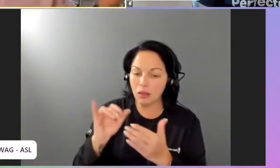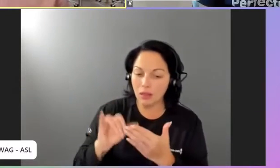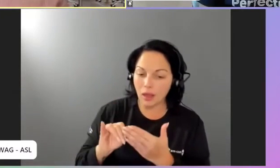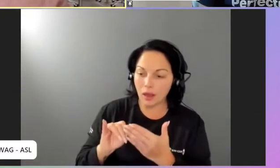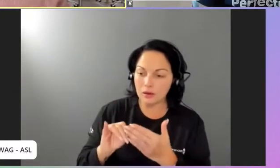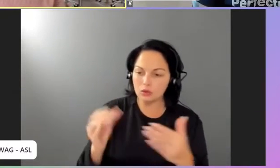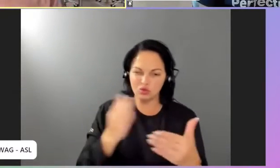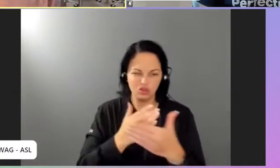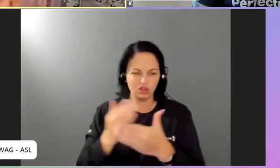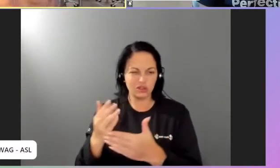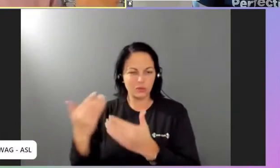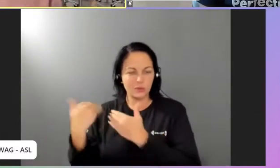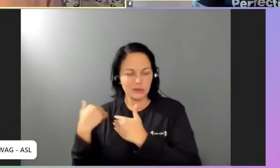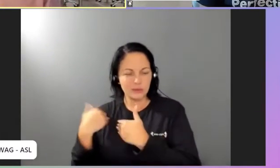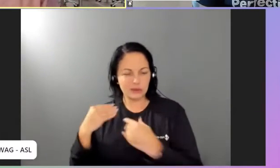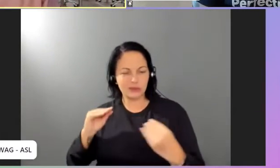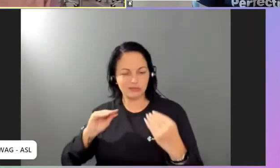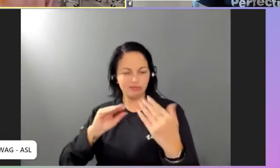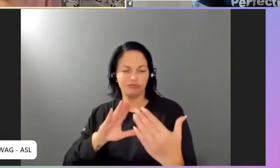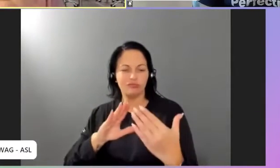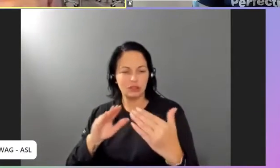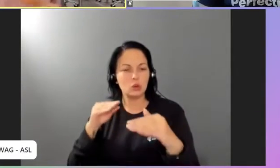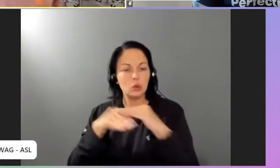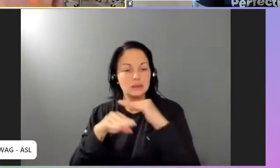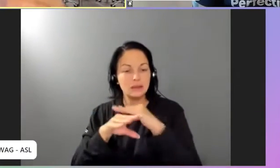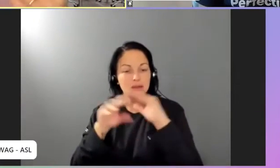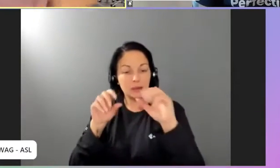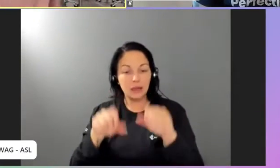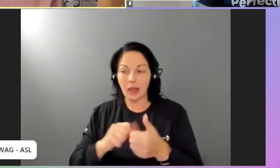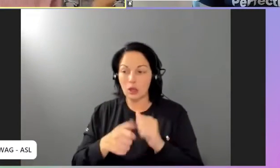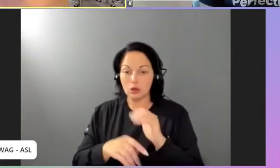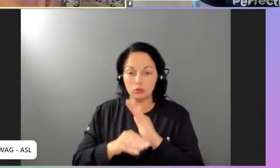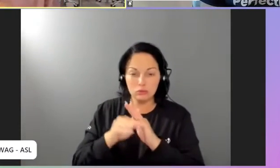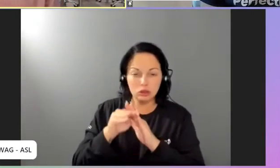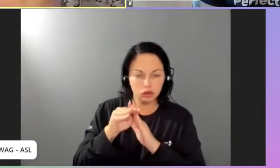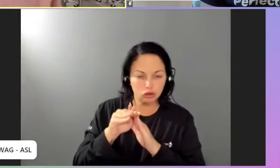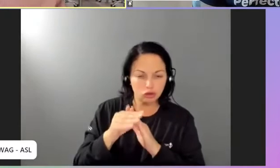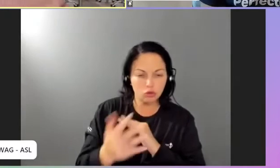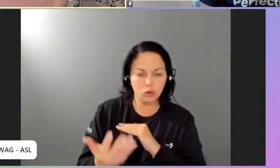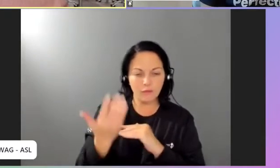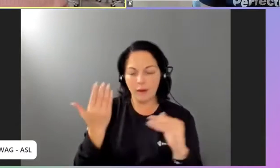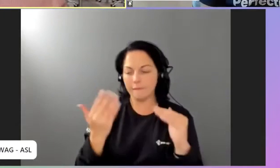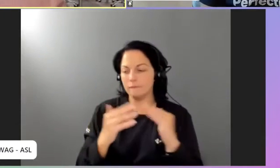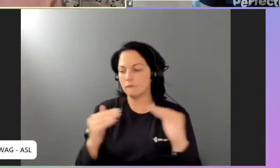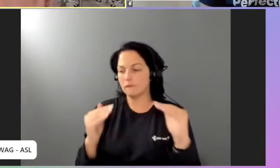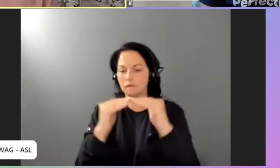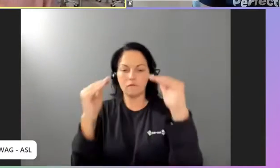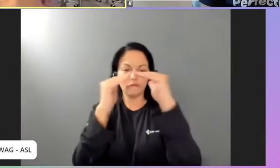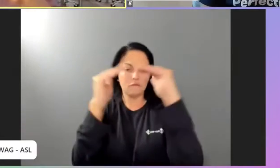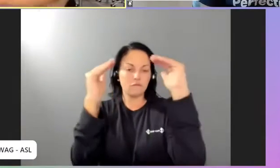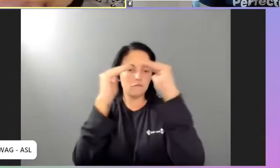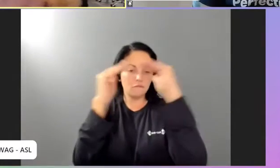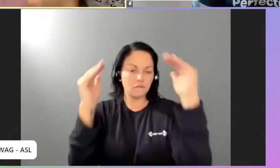away on accessibility in their organization for a long time. Moving me on that to a shared responsibility approach